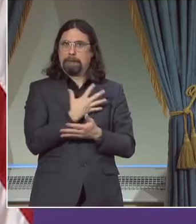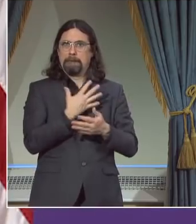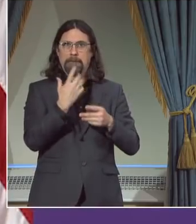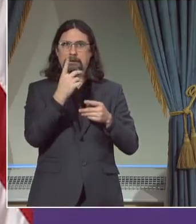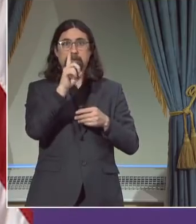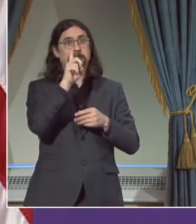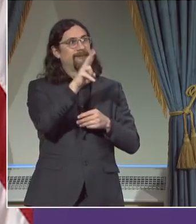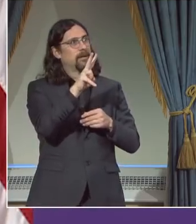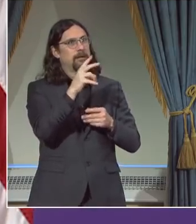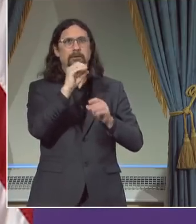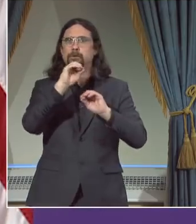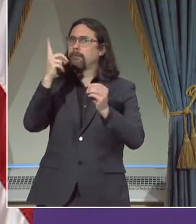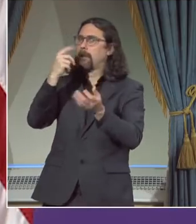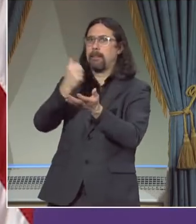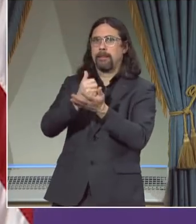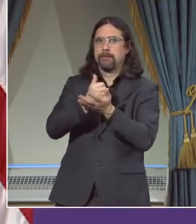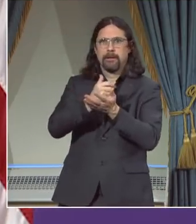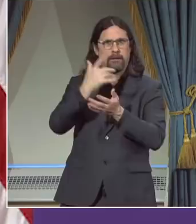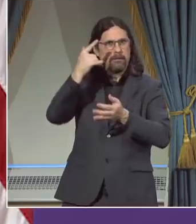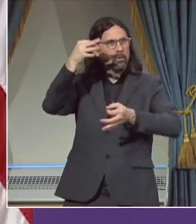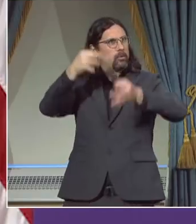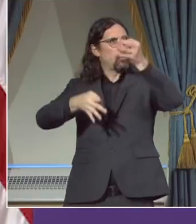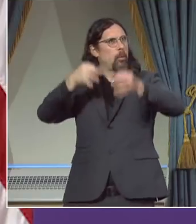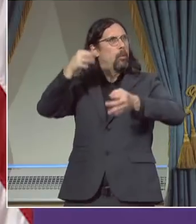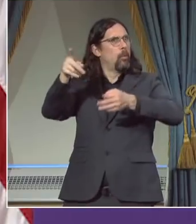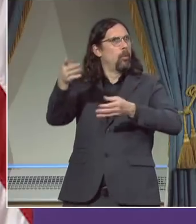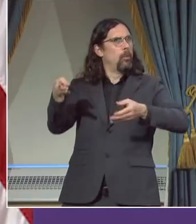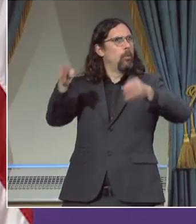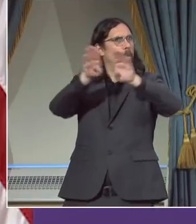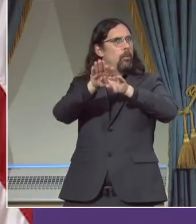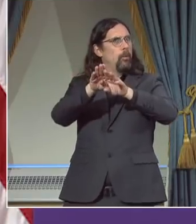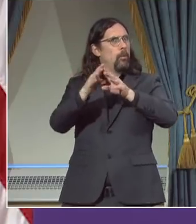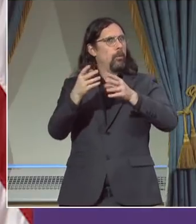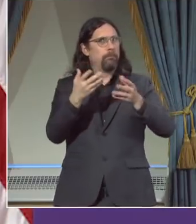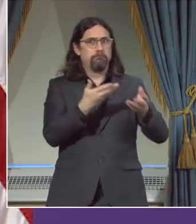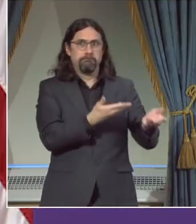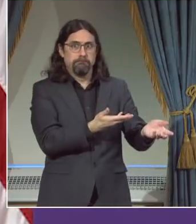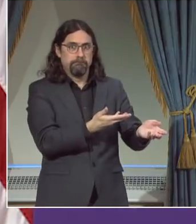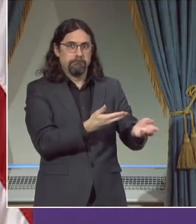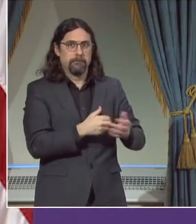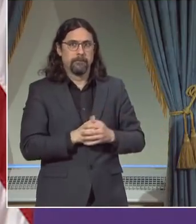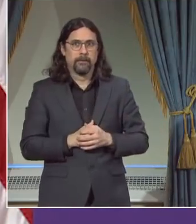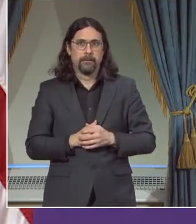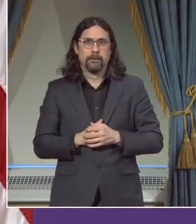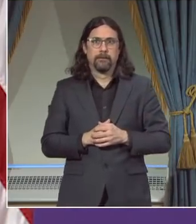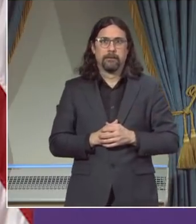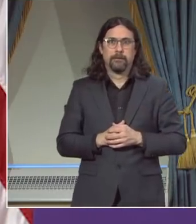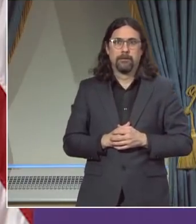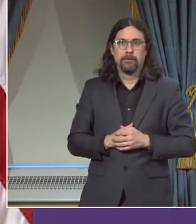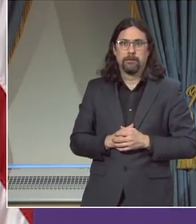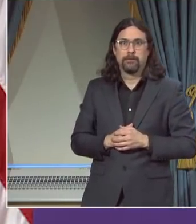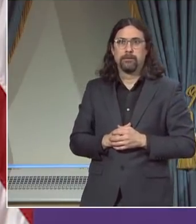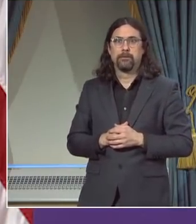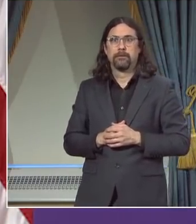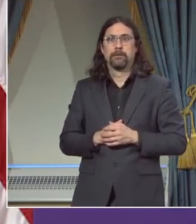FOR THEM? DO YOU HAVE A MESSAGE FOR THOSE WHO MAY NEED HELP? SAMANTHA, I APPRECIATE THE